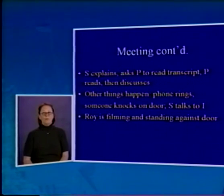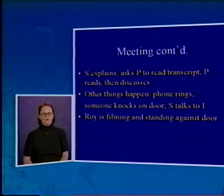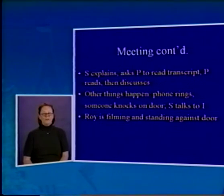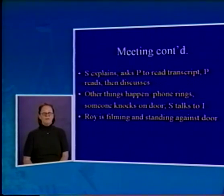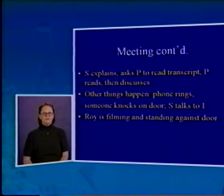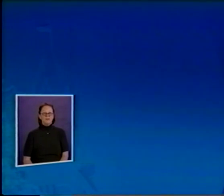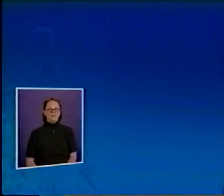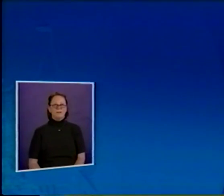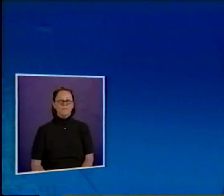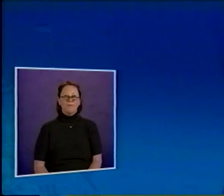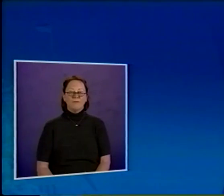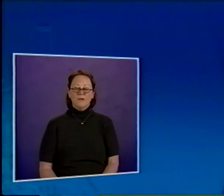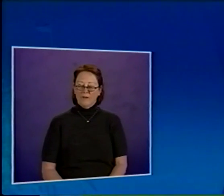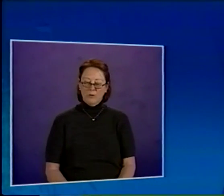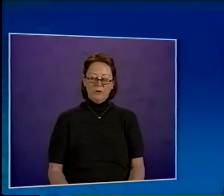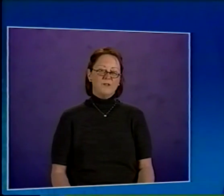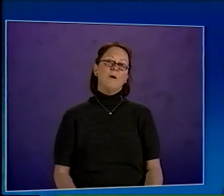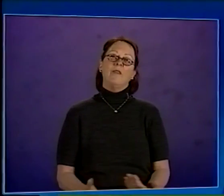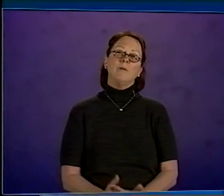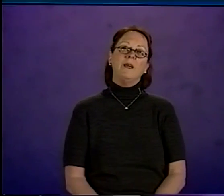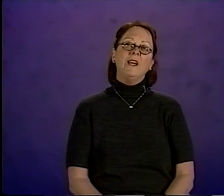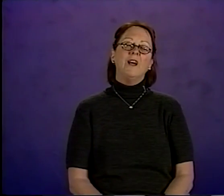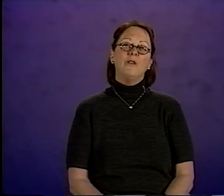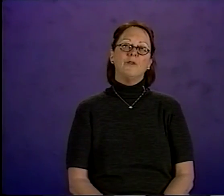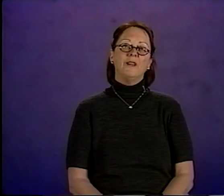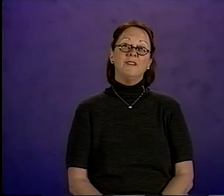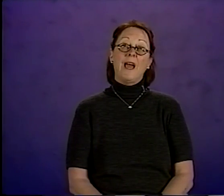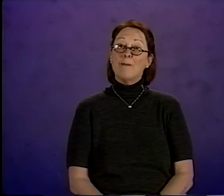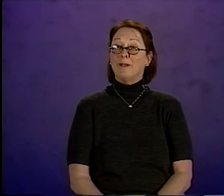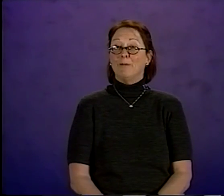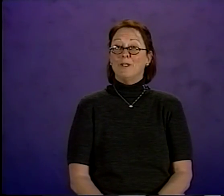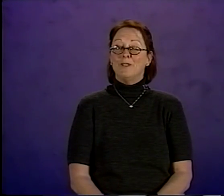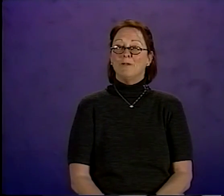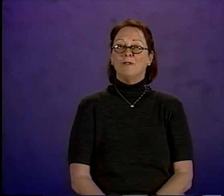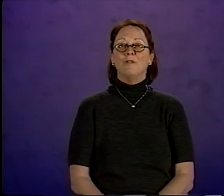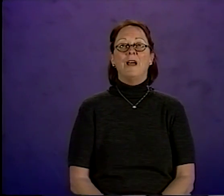with the student. Of course while they're meeting other things happen, which